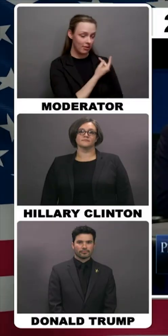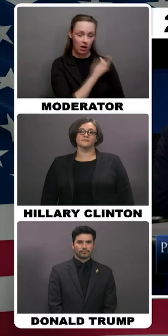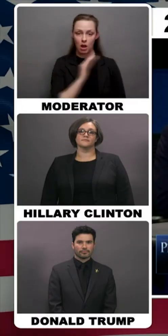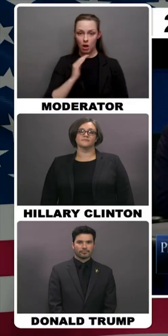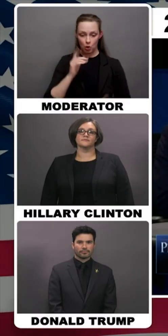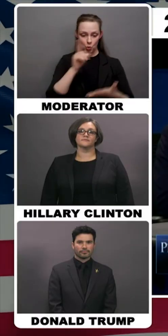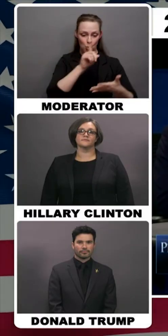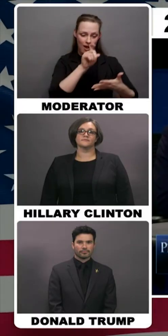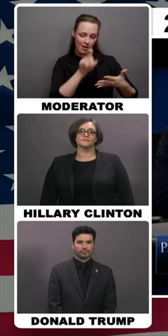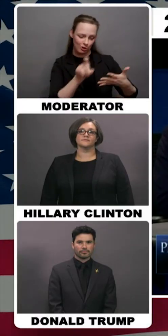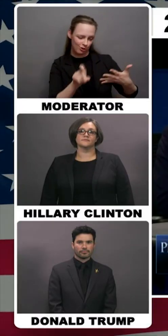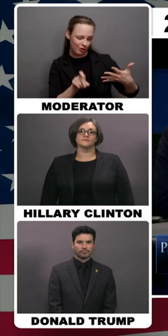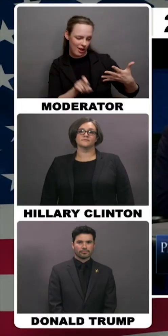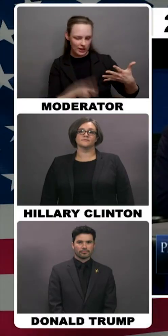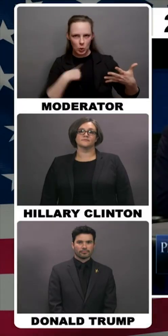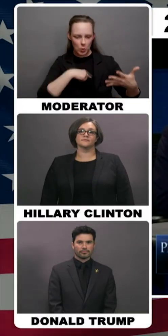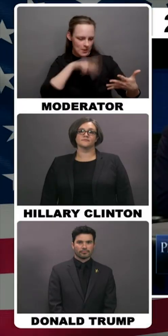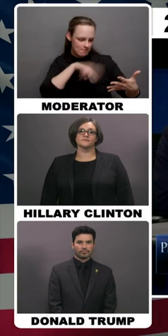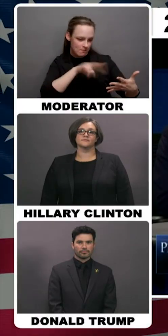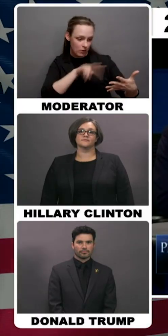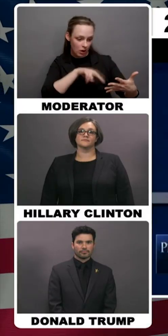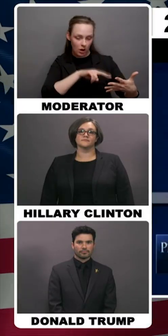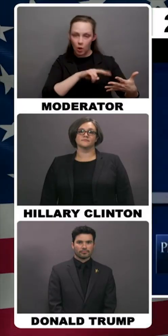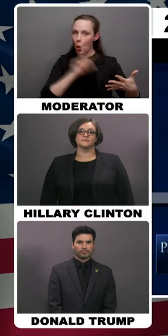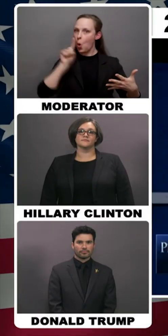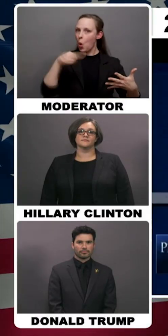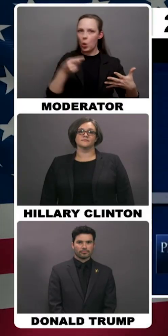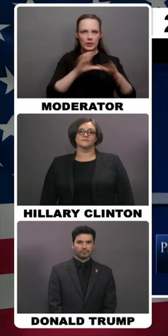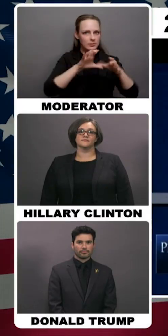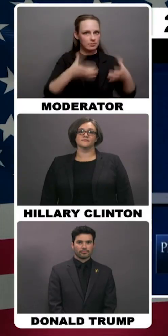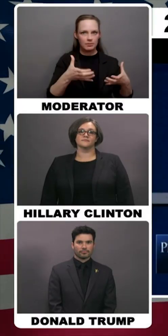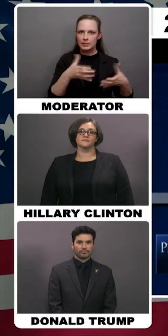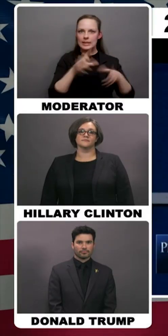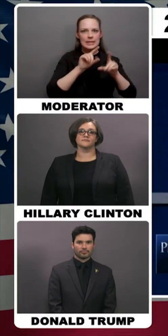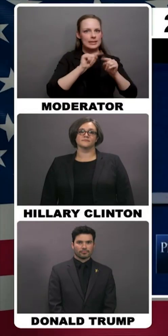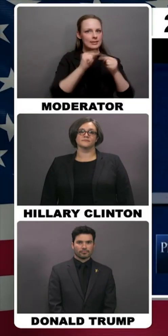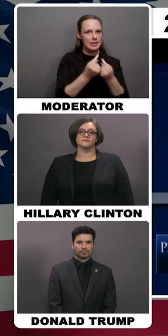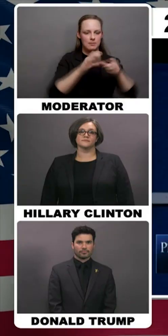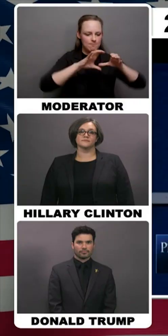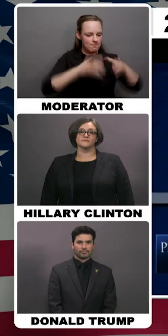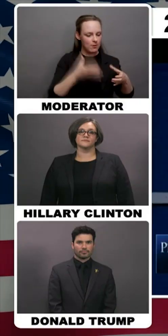and CNN are the only ones who have seen them. Both candidates will have two minutes